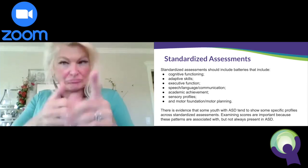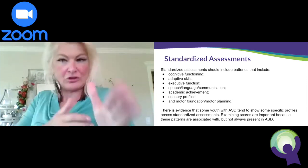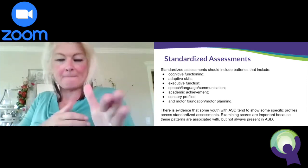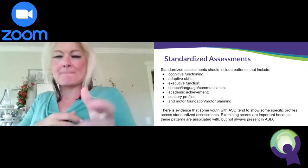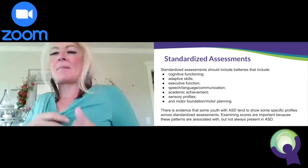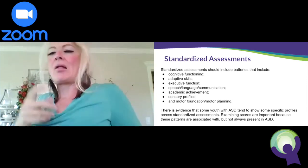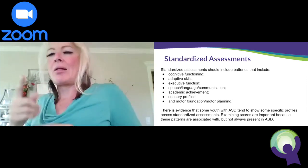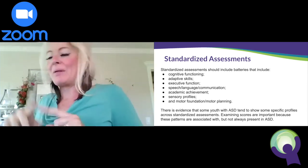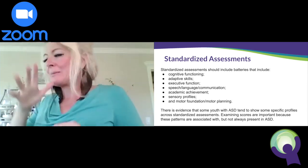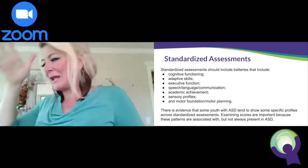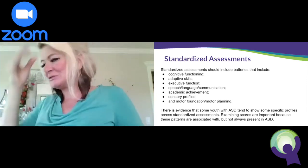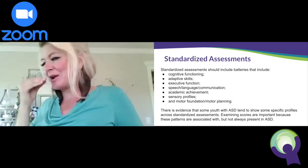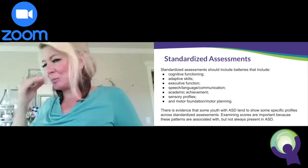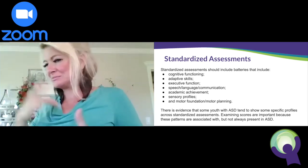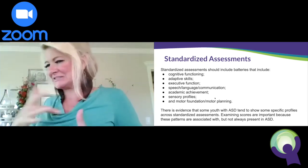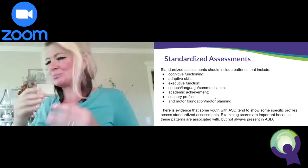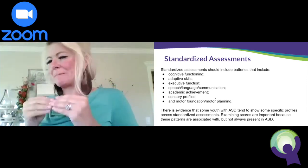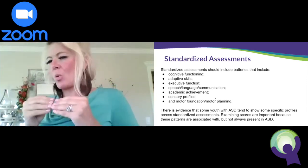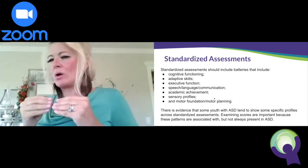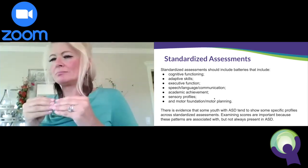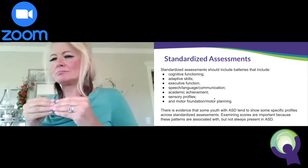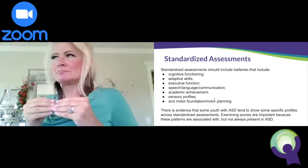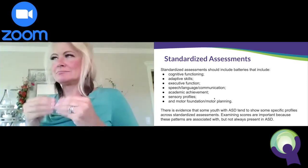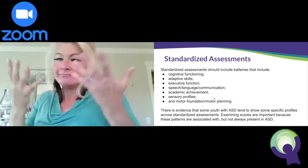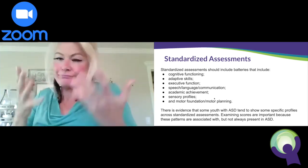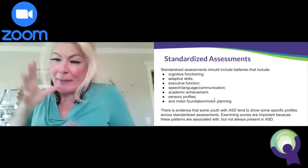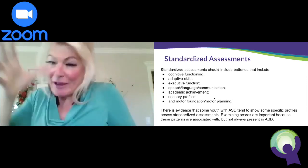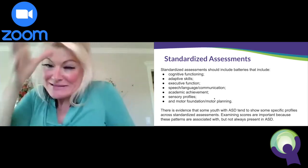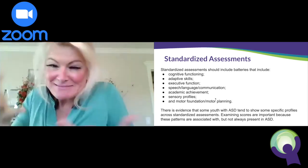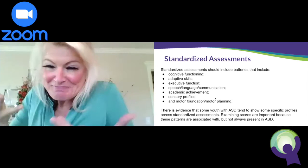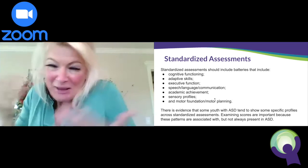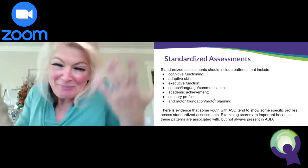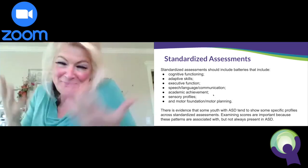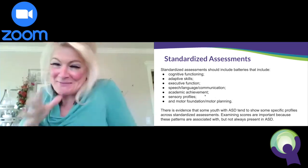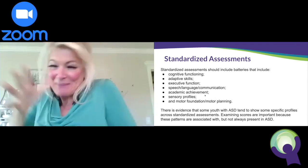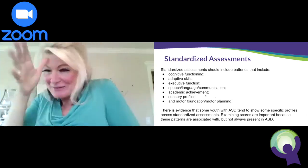happen at home and be supported at home and really the parents home environment